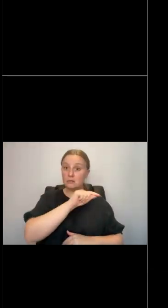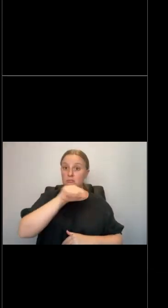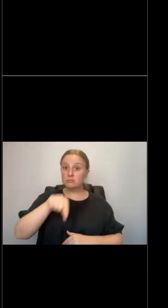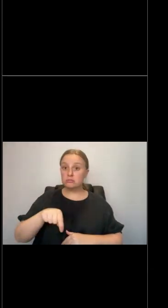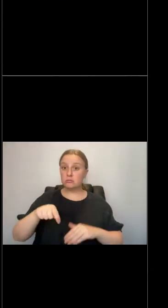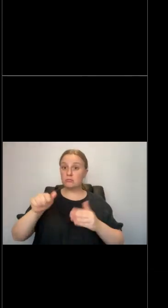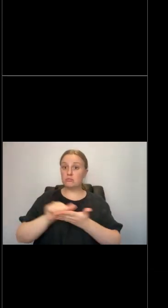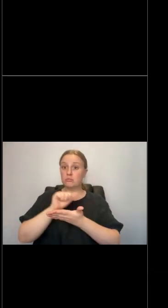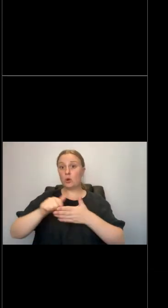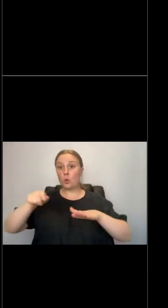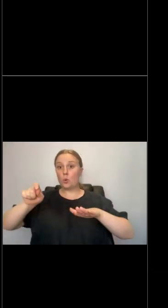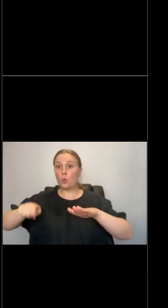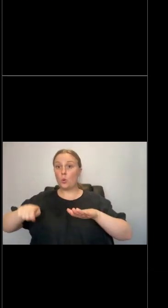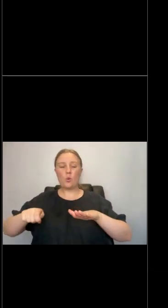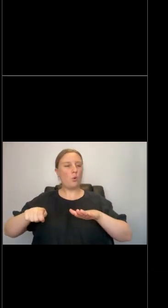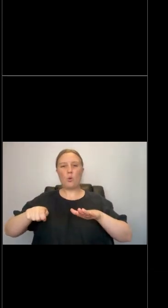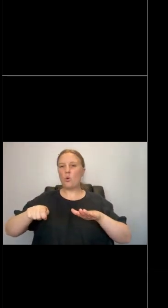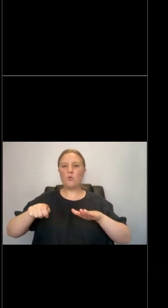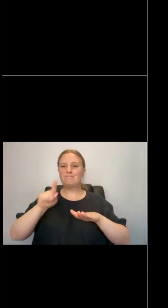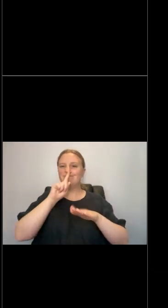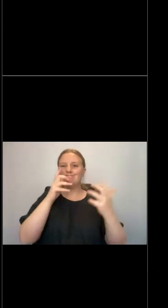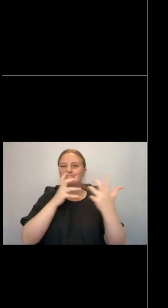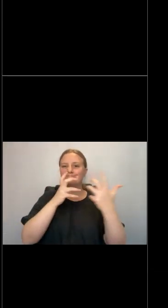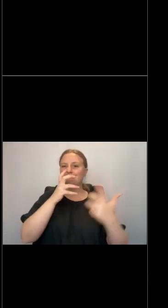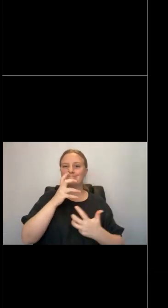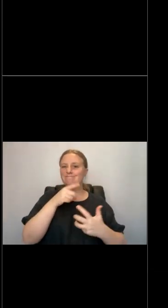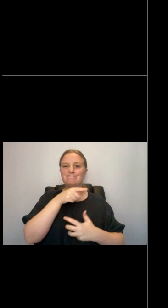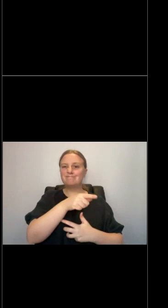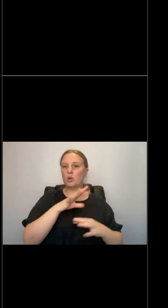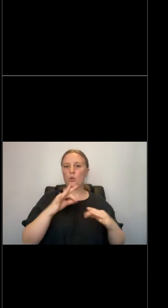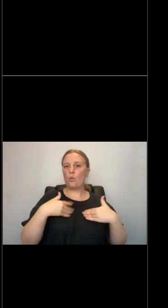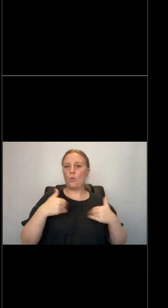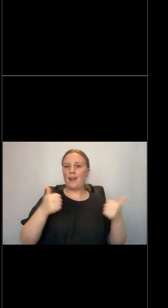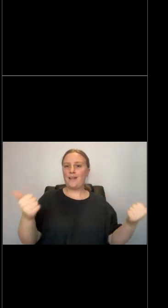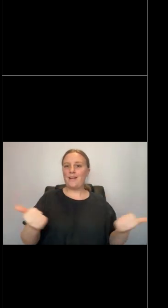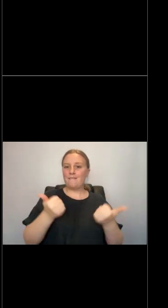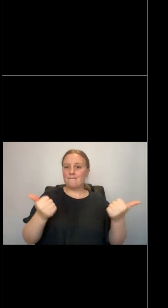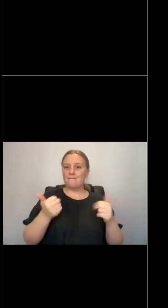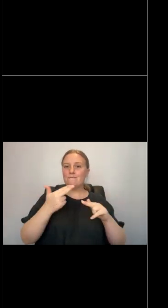sound mind or on trial, there are a number of options.